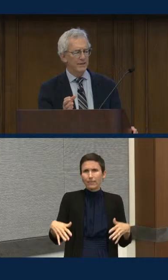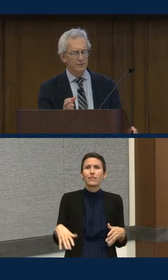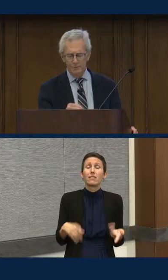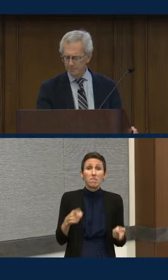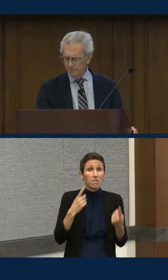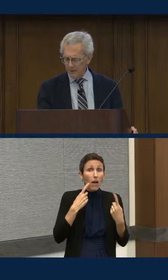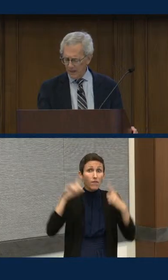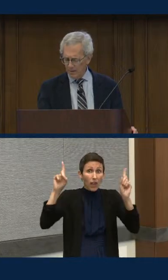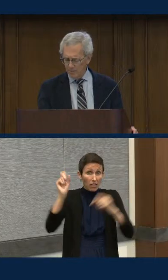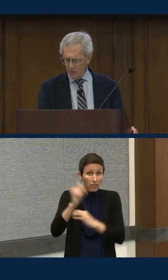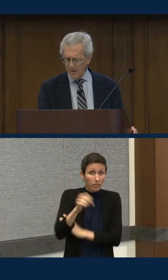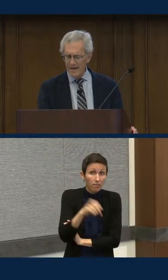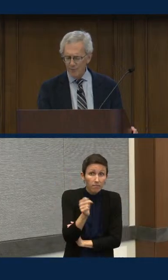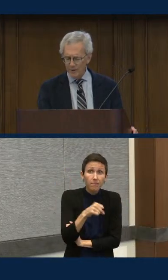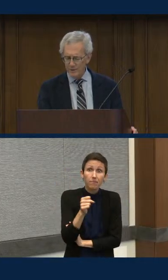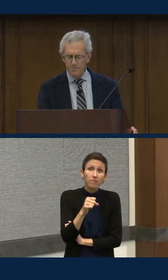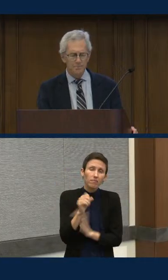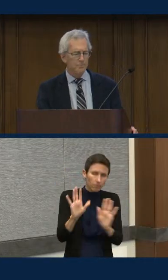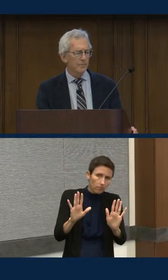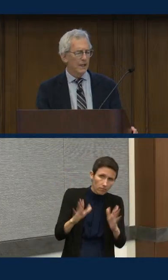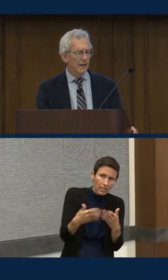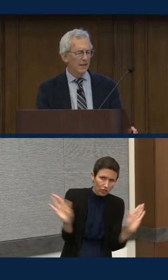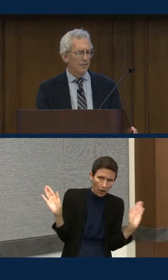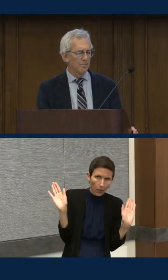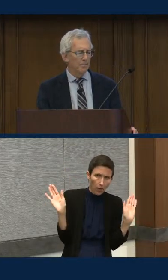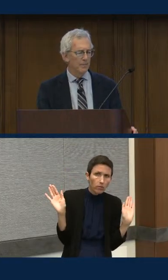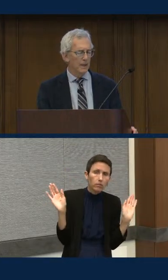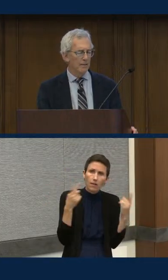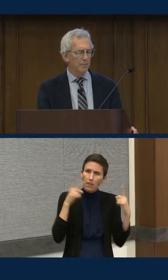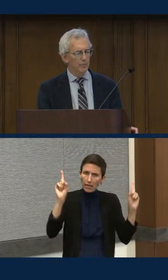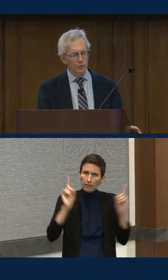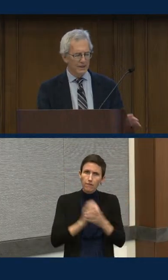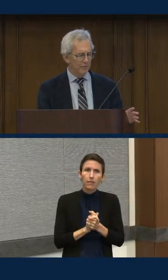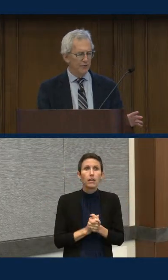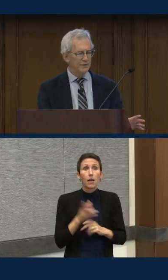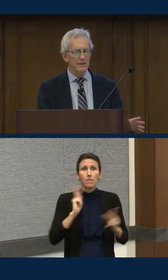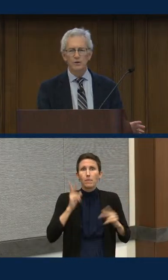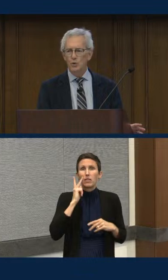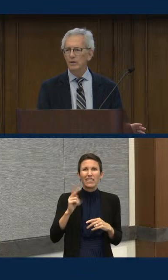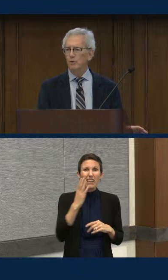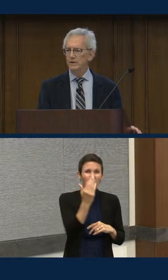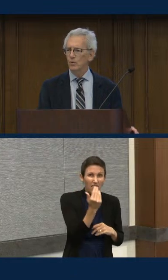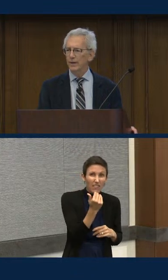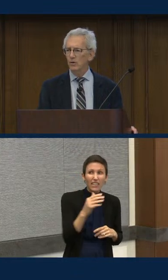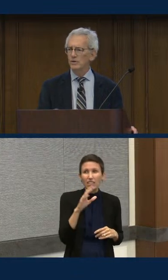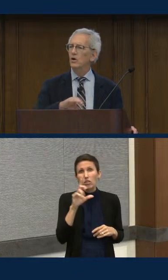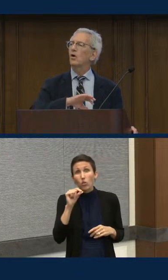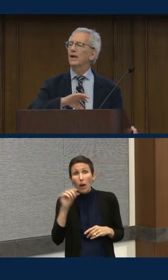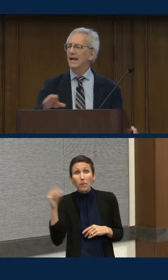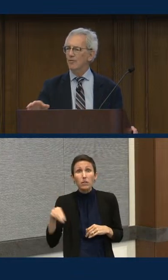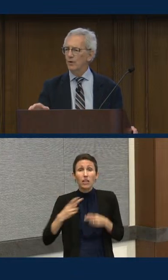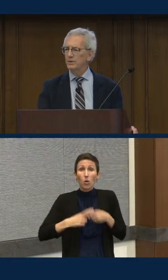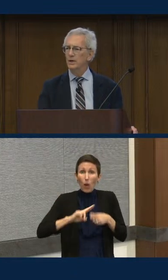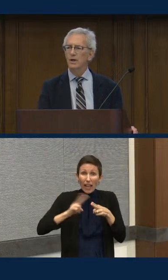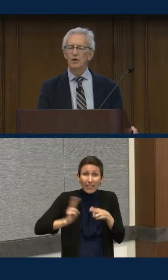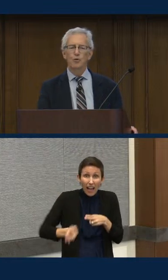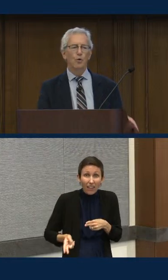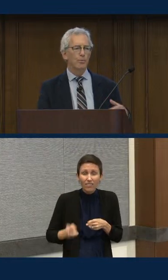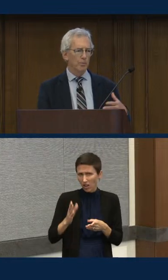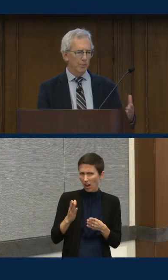highly effective on average.